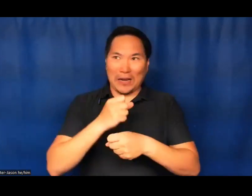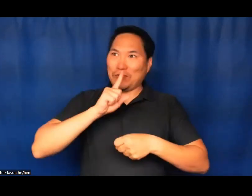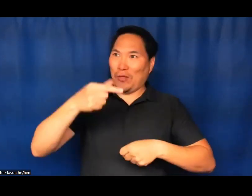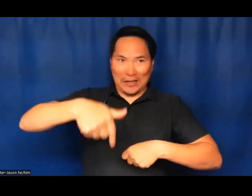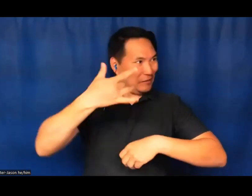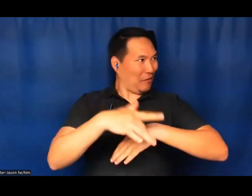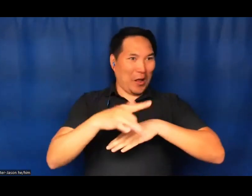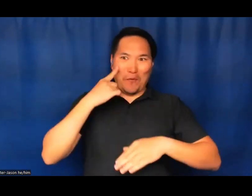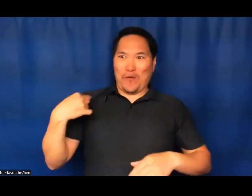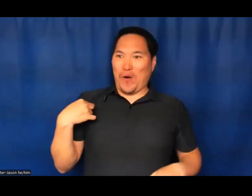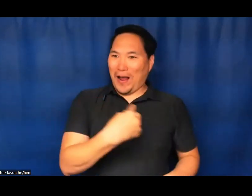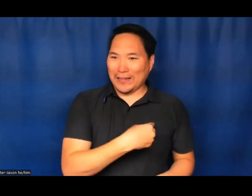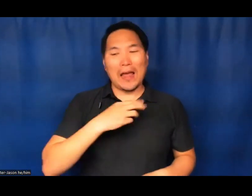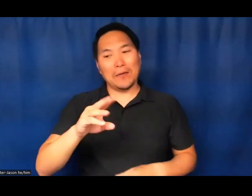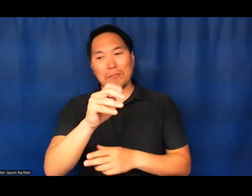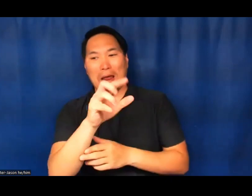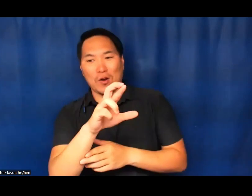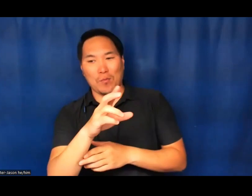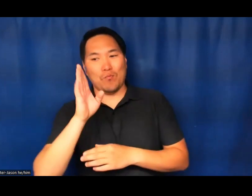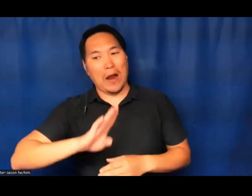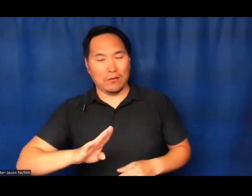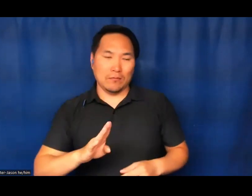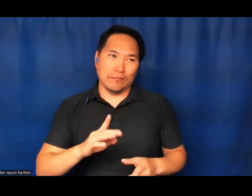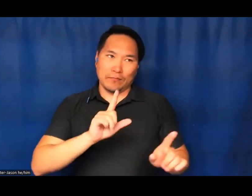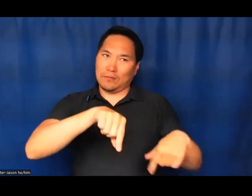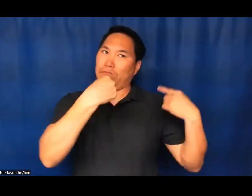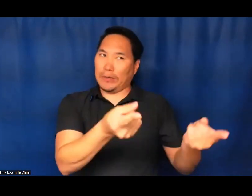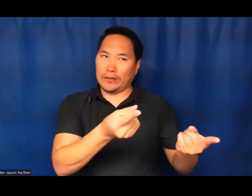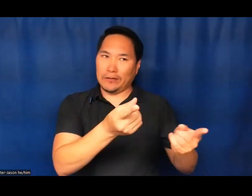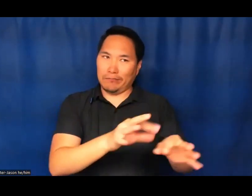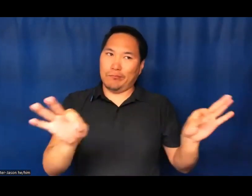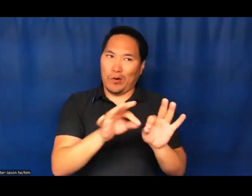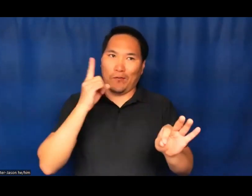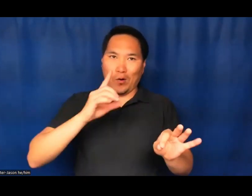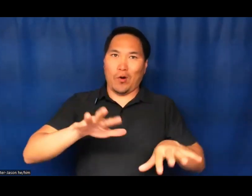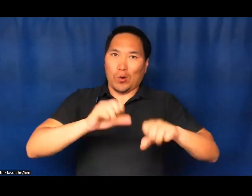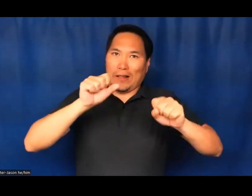us.And also Mayer Brown for many years has been essential to putting this program on and supporting it.